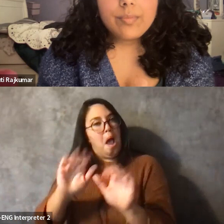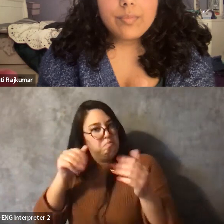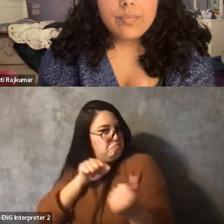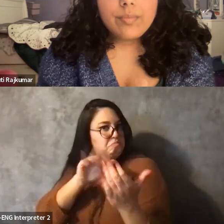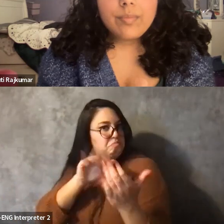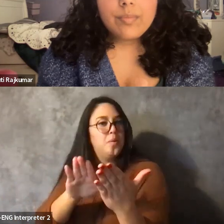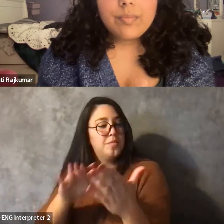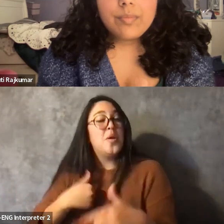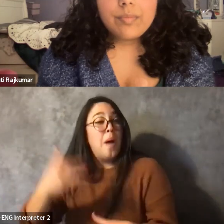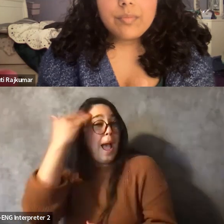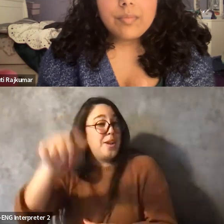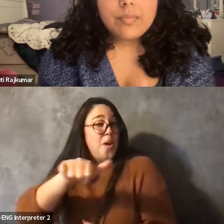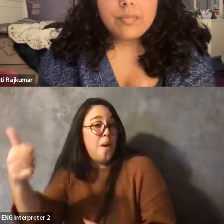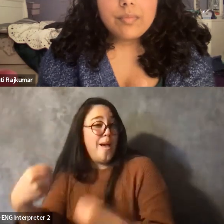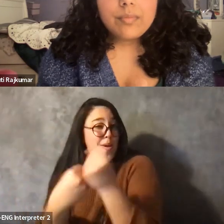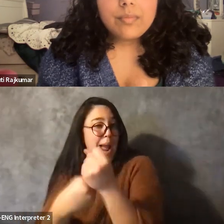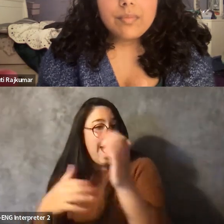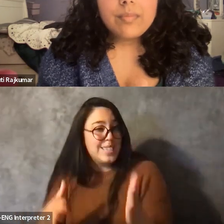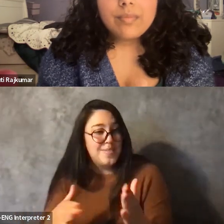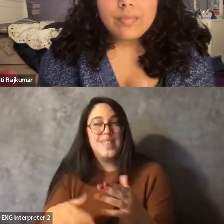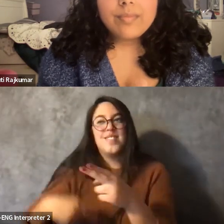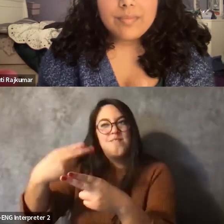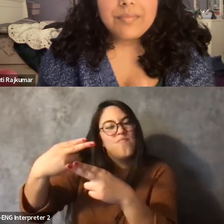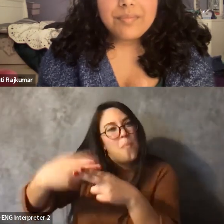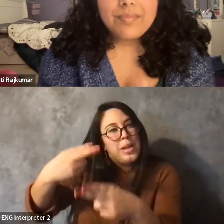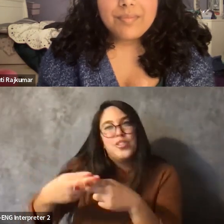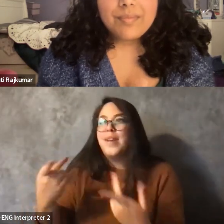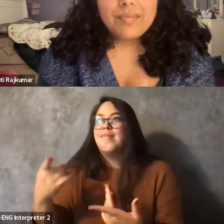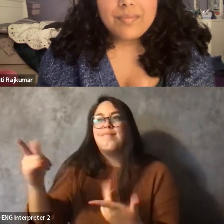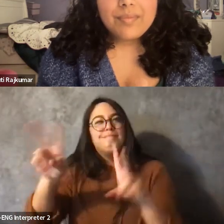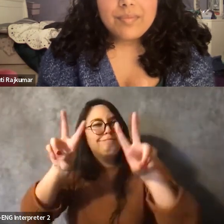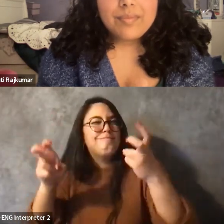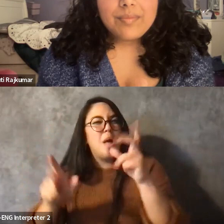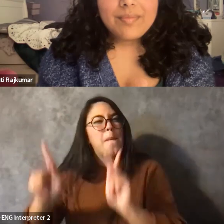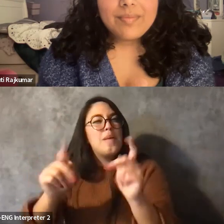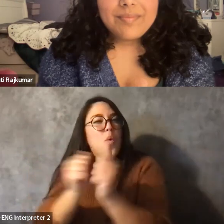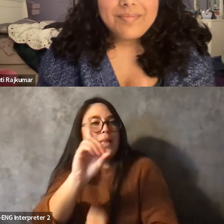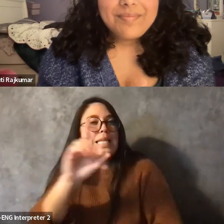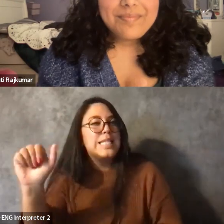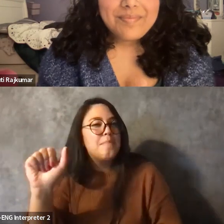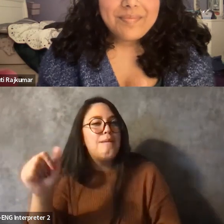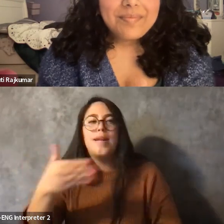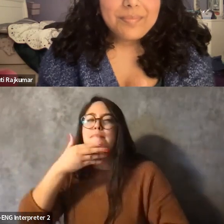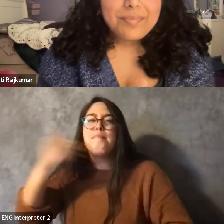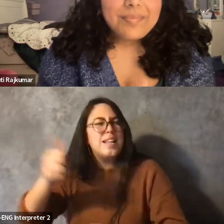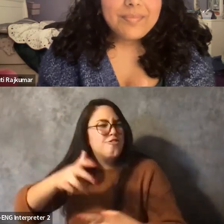with disabilities are the best problem solvers. Again, like everyone should hire us for every job. We're great.